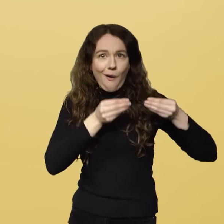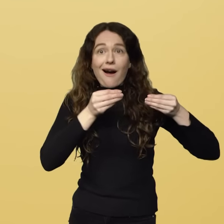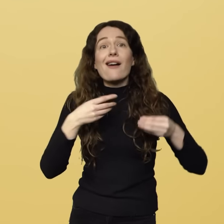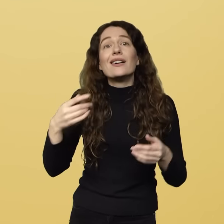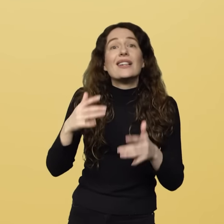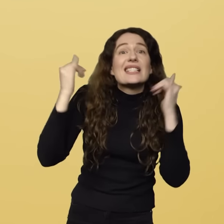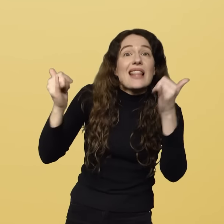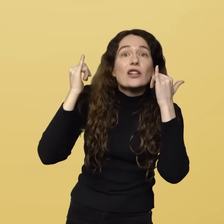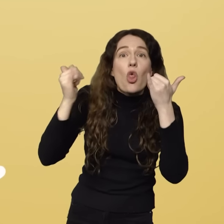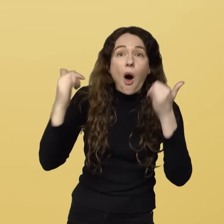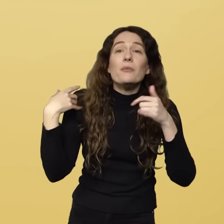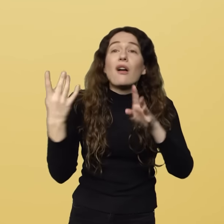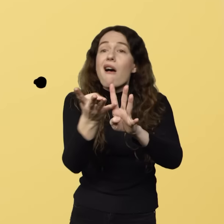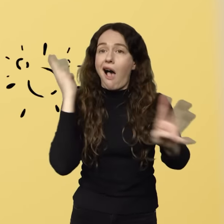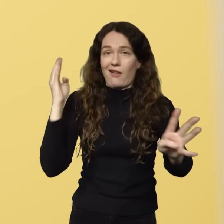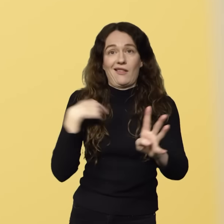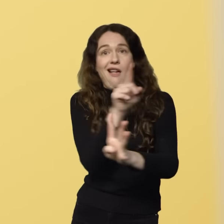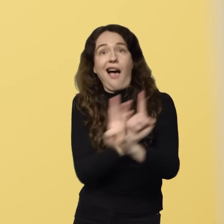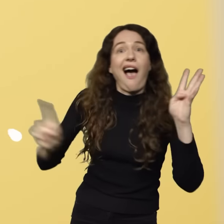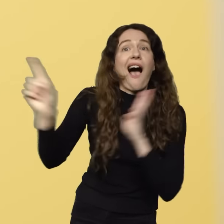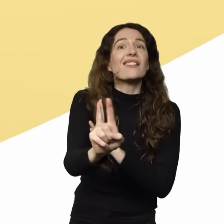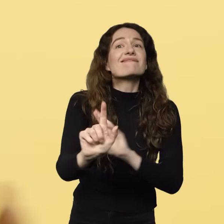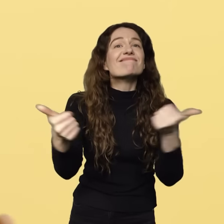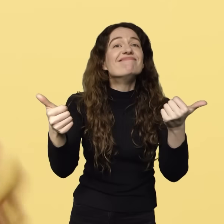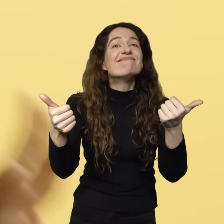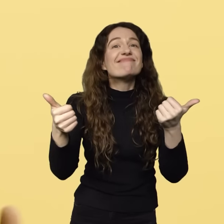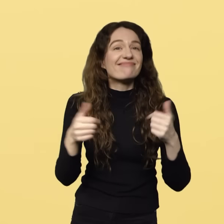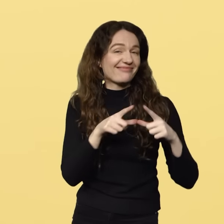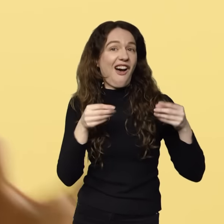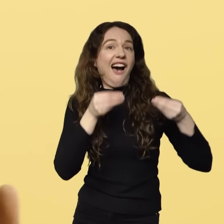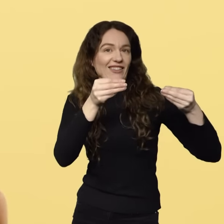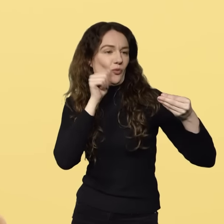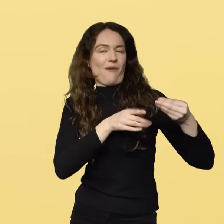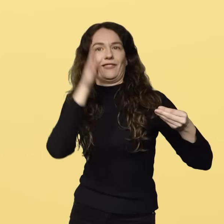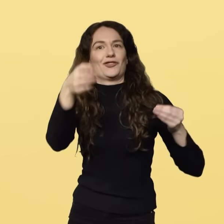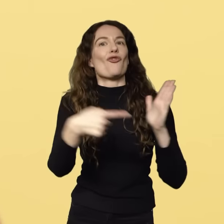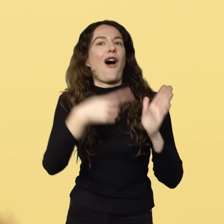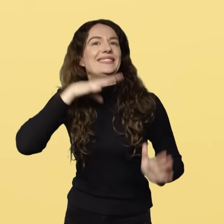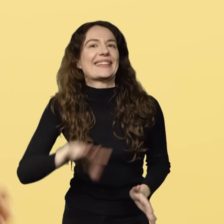listen, this is my card, I need to go to the toilet. If they show you an urgent white card, please